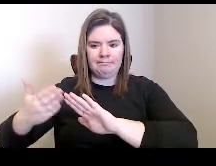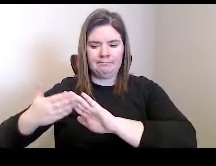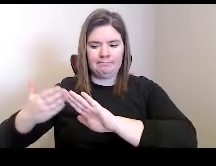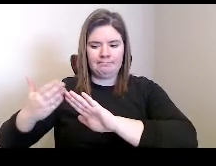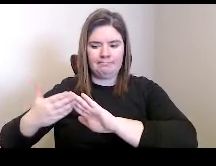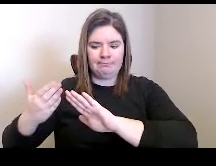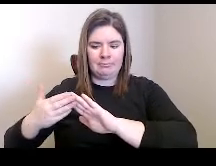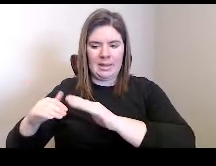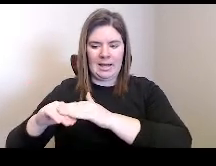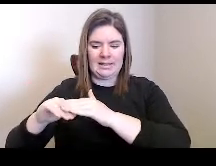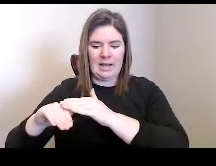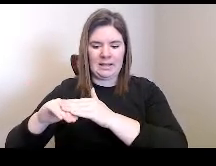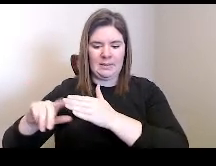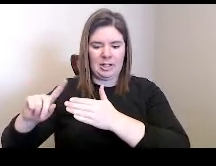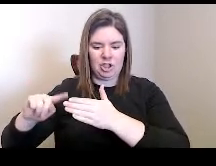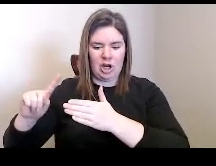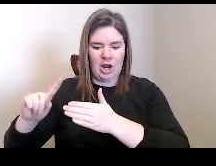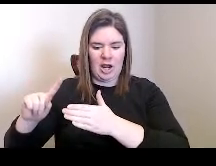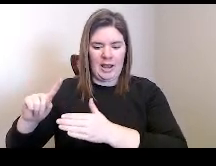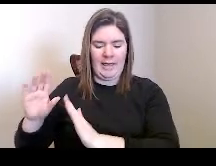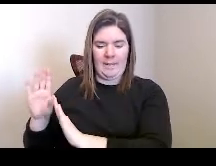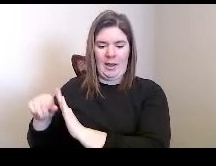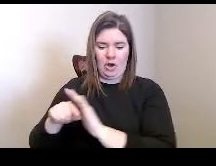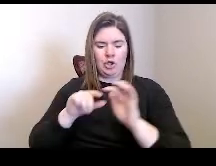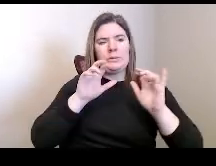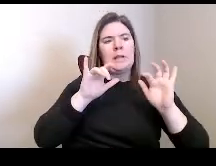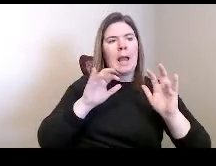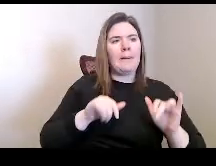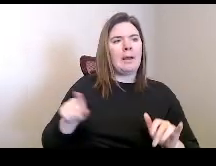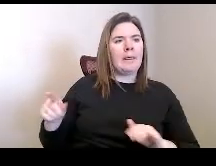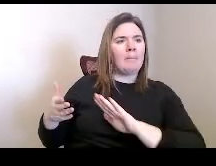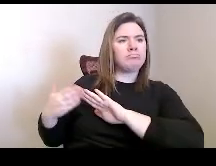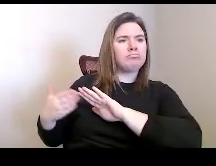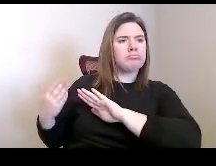checker in the background as you type. And down here in the status bar,